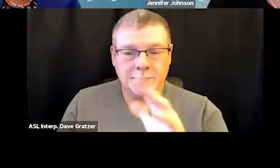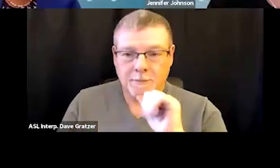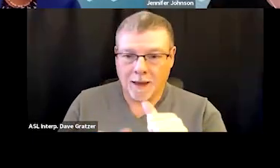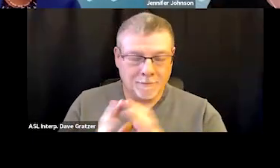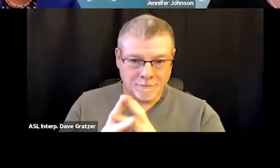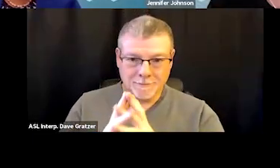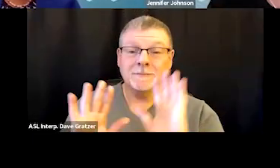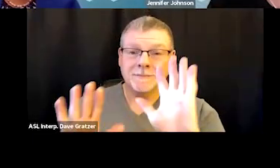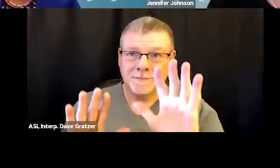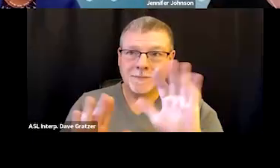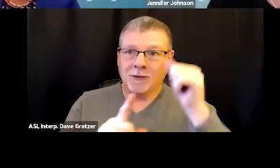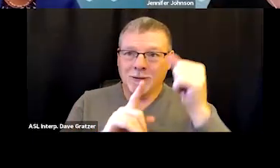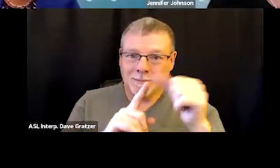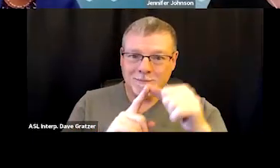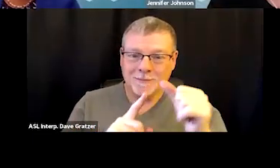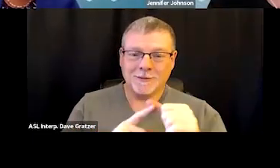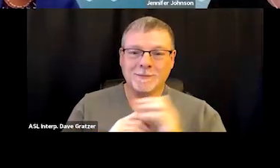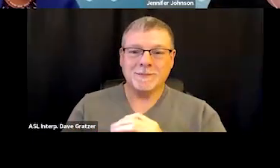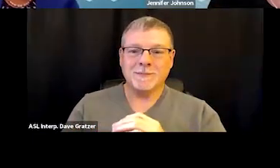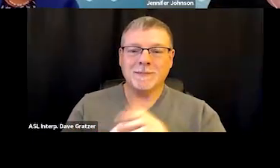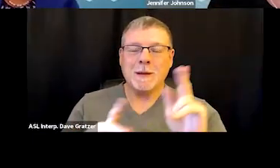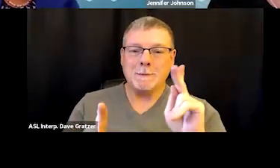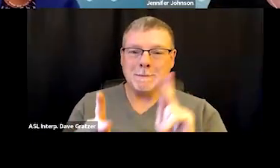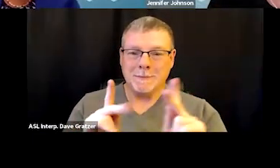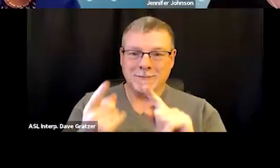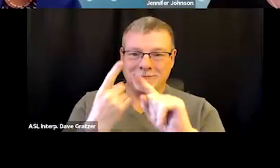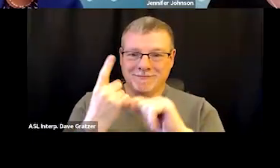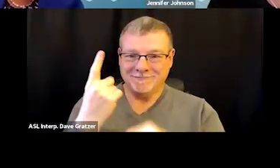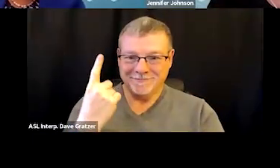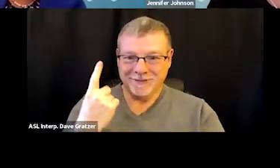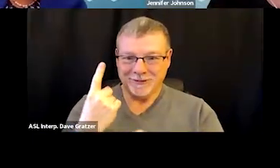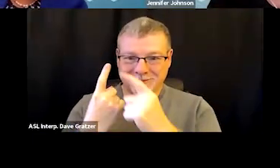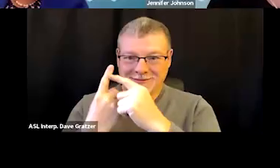Remember again that they're people first, that there is a mix of genes,